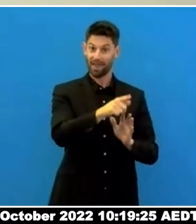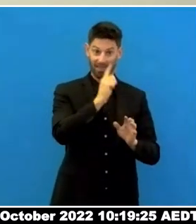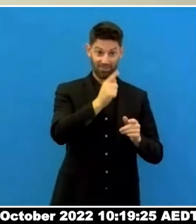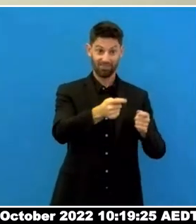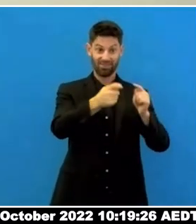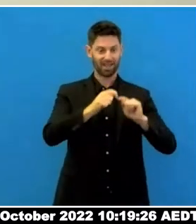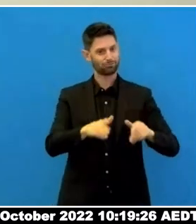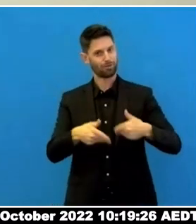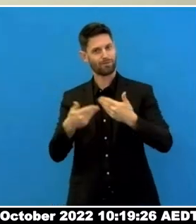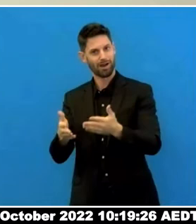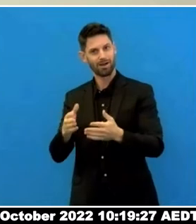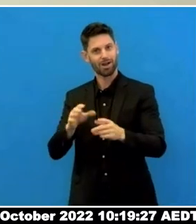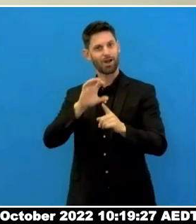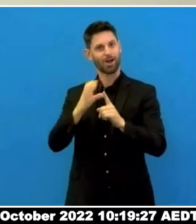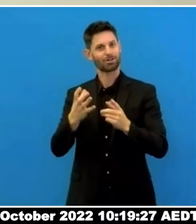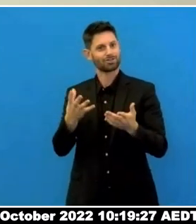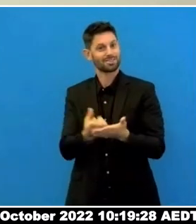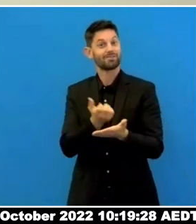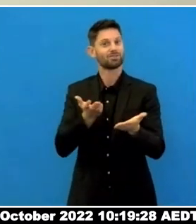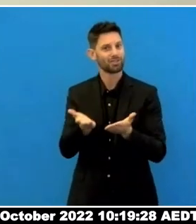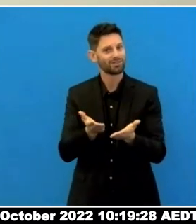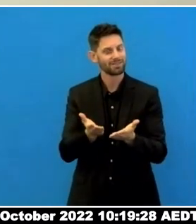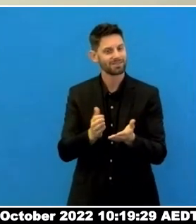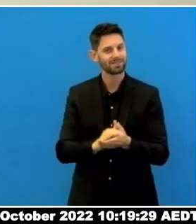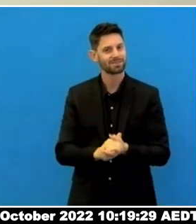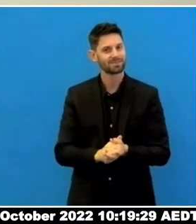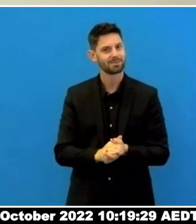And they described to us how racism affects the capacity of some